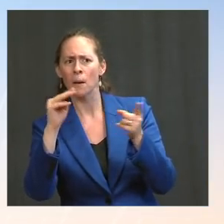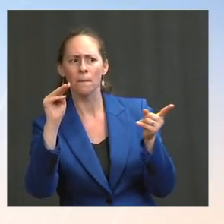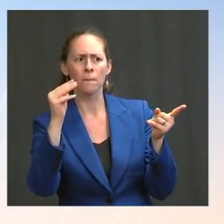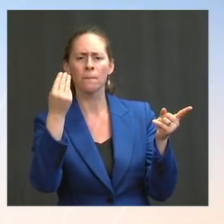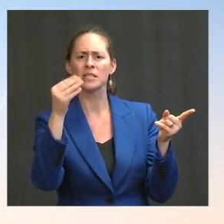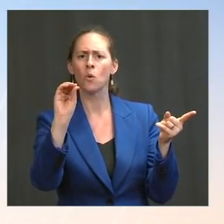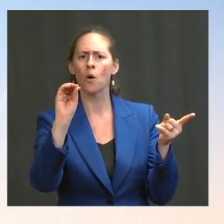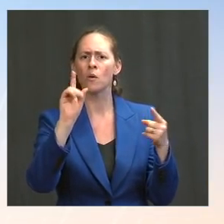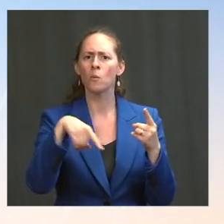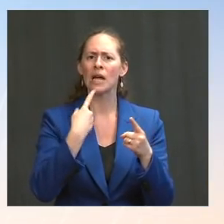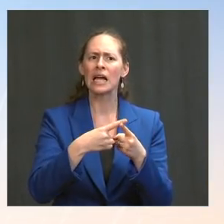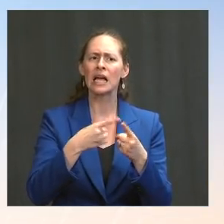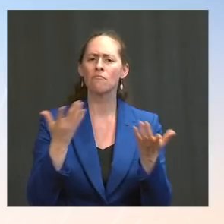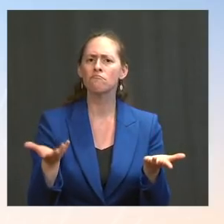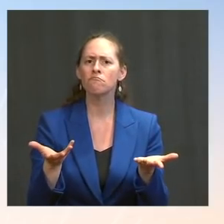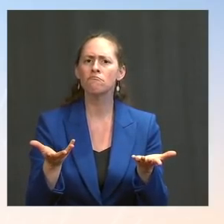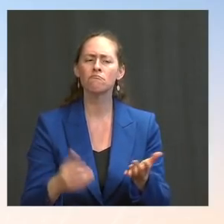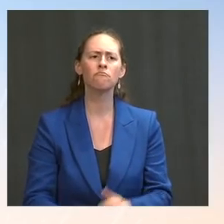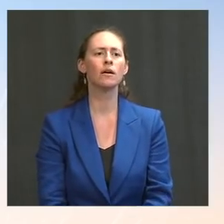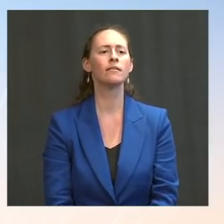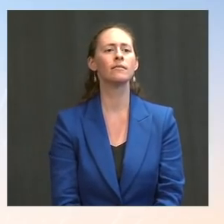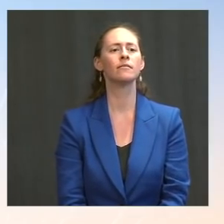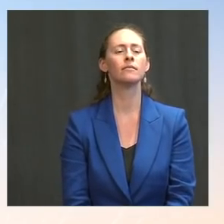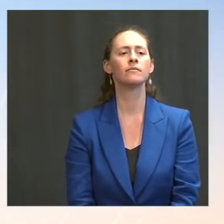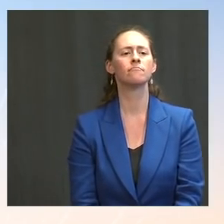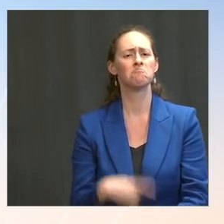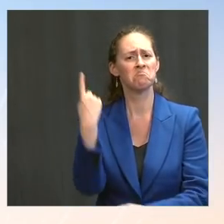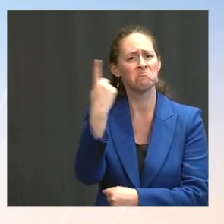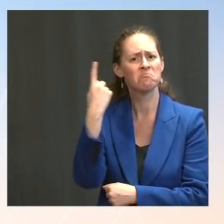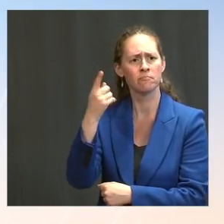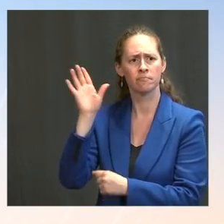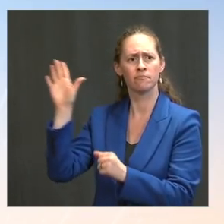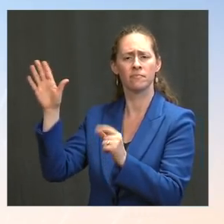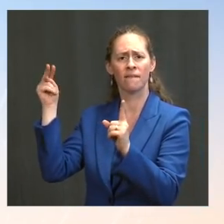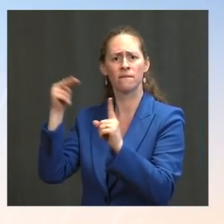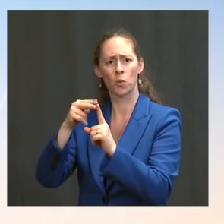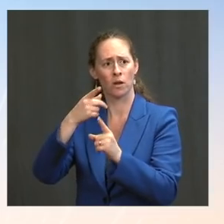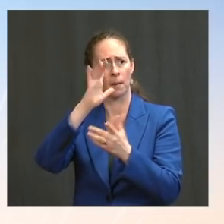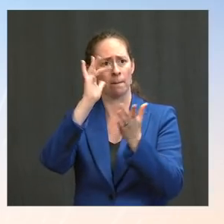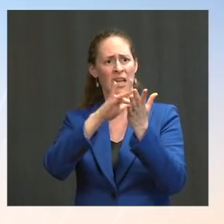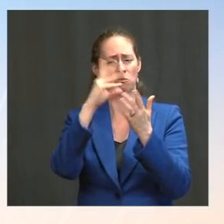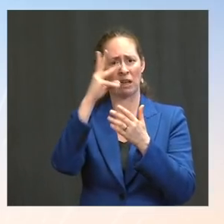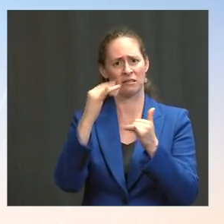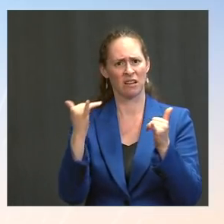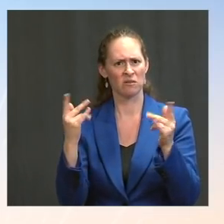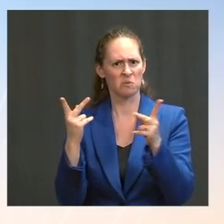was heading to Colorado. Do you have an update on when one could be arriving in the state of Missouri? Ms. Psaki: Sure.